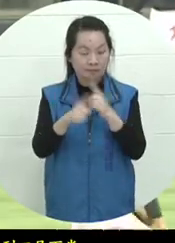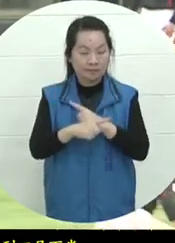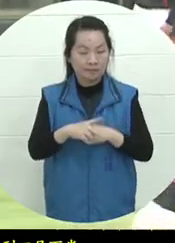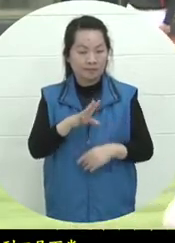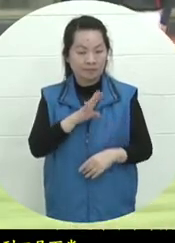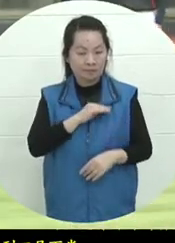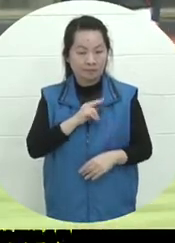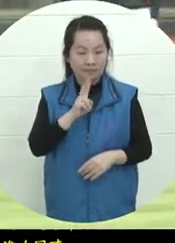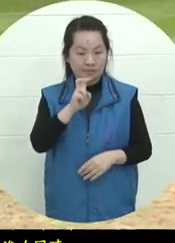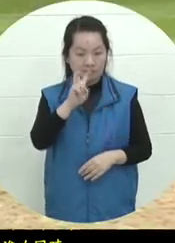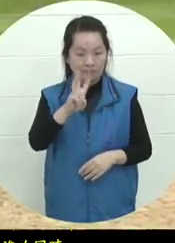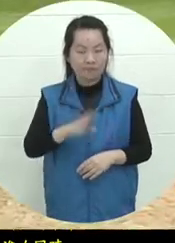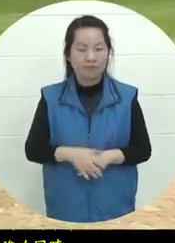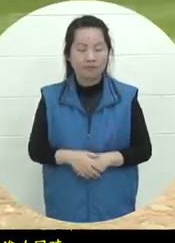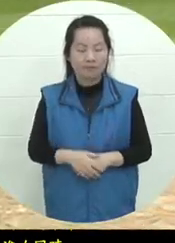23